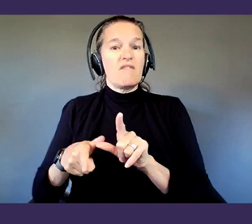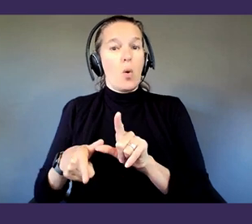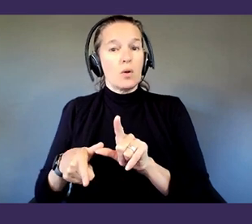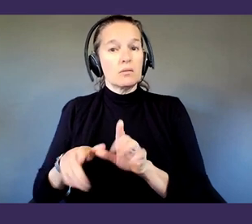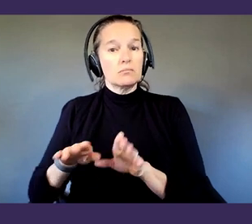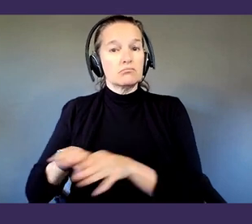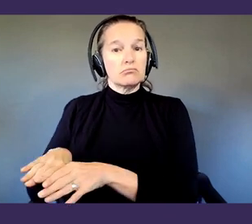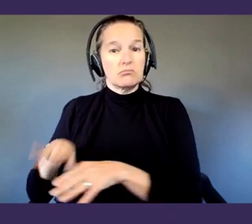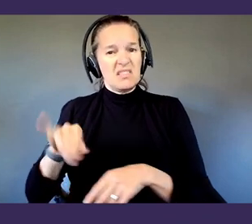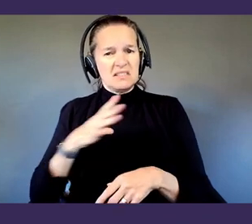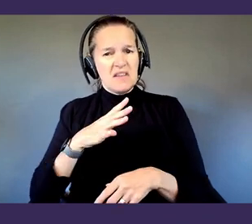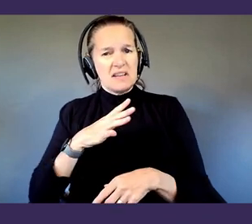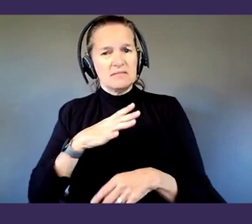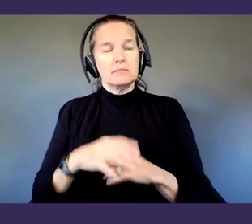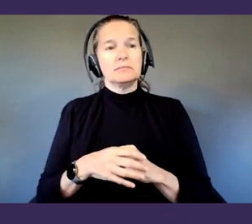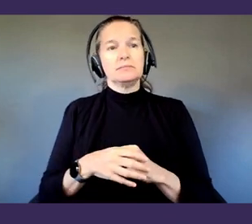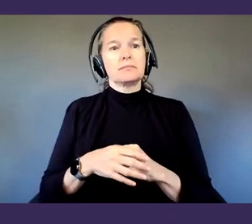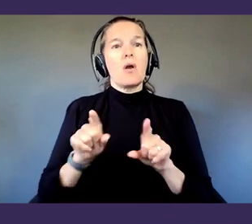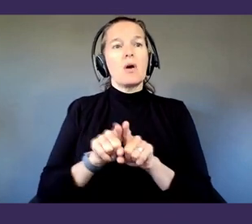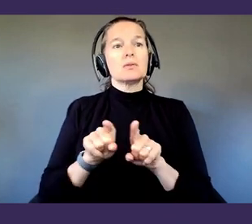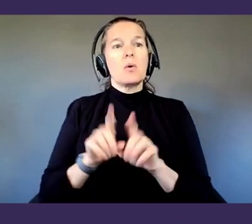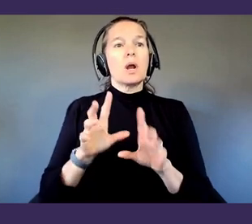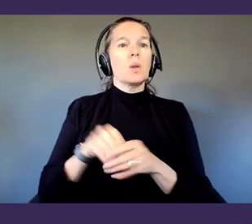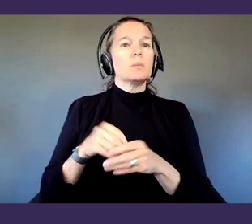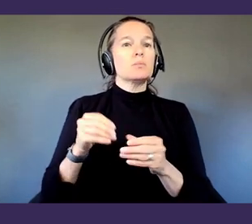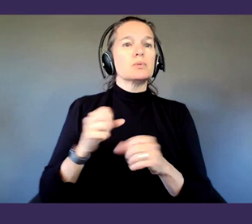It also includes protections for the decision-maker, right?